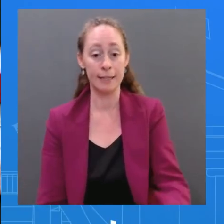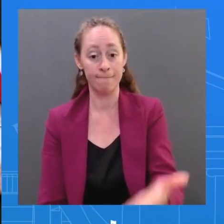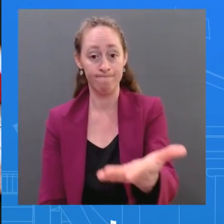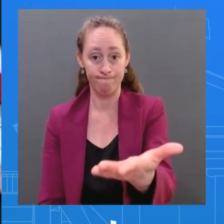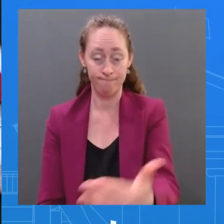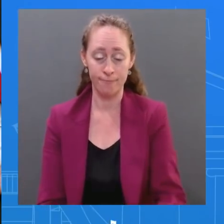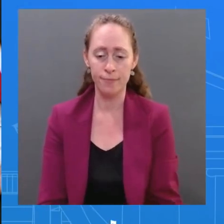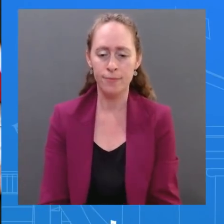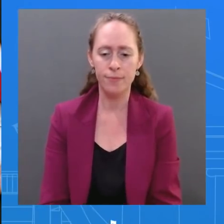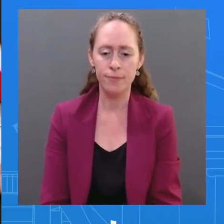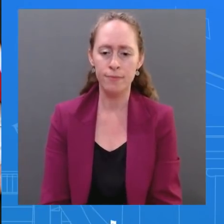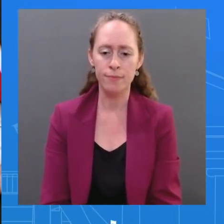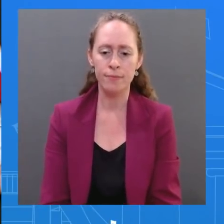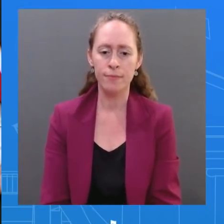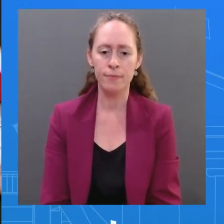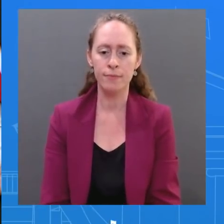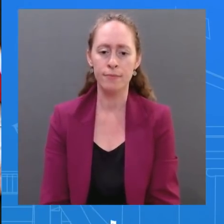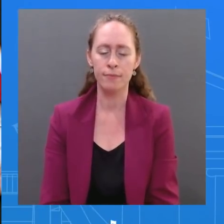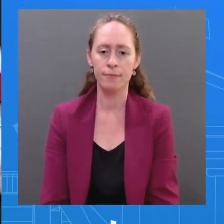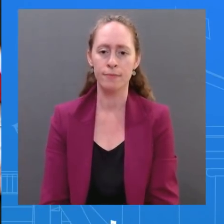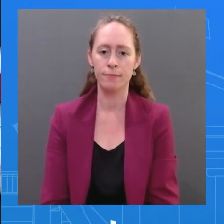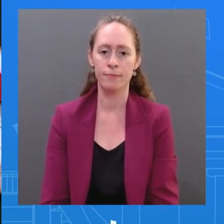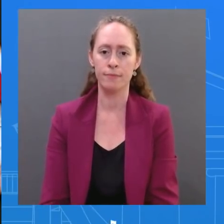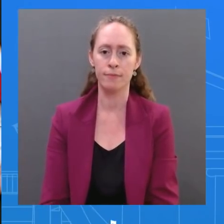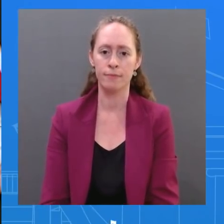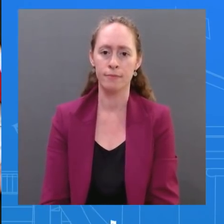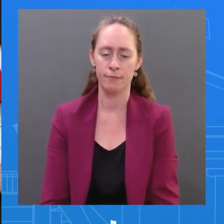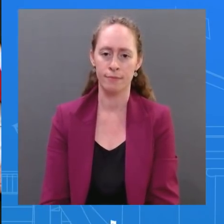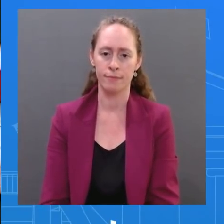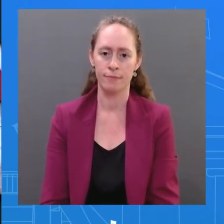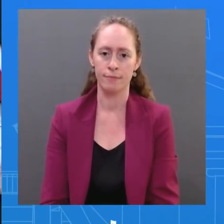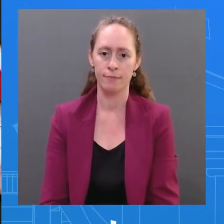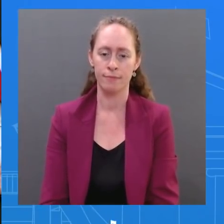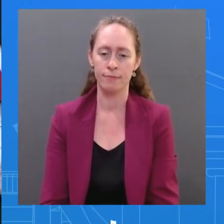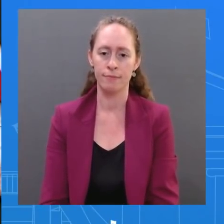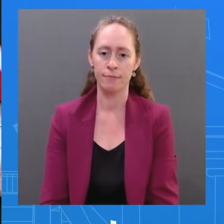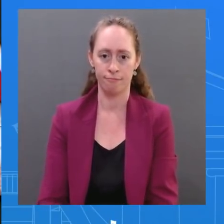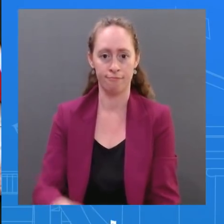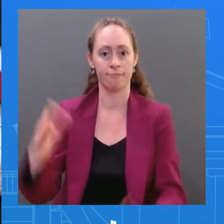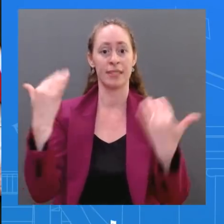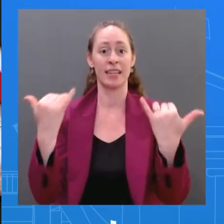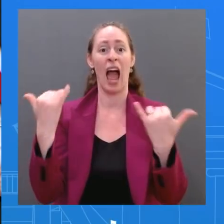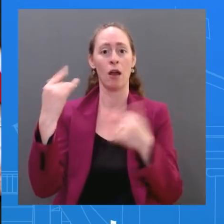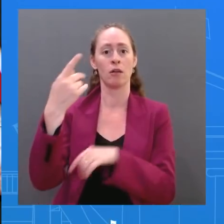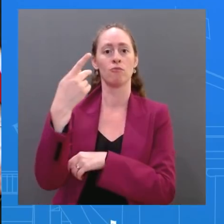With Prime Minister Johnson's resignation today -- I know you don't like to get into other country's politics,